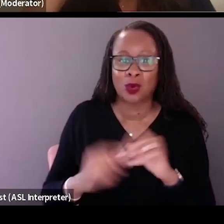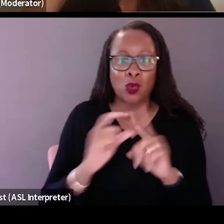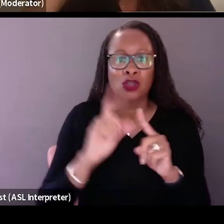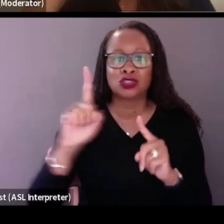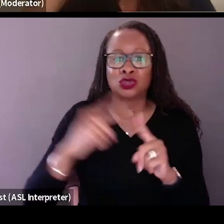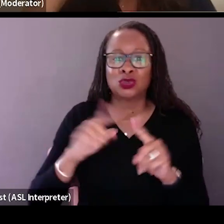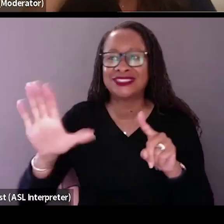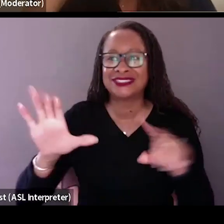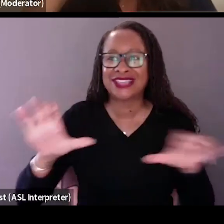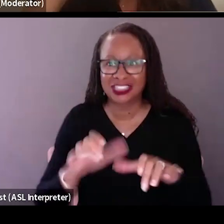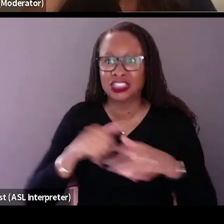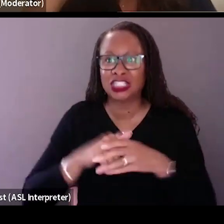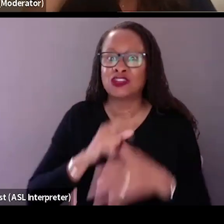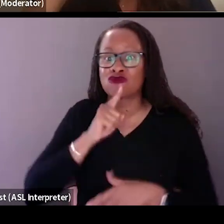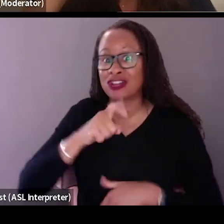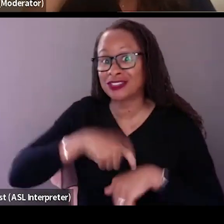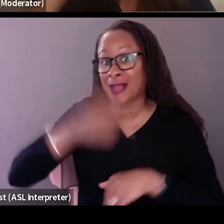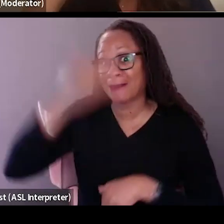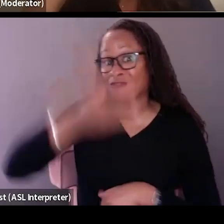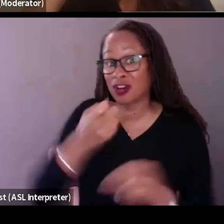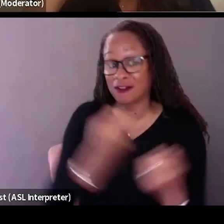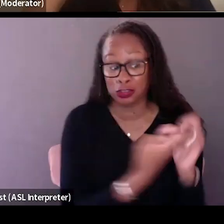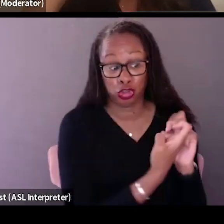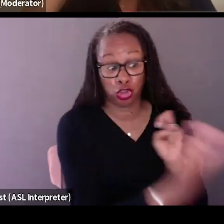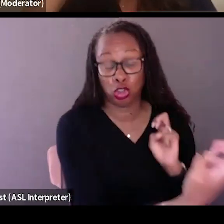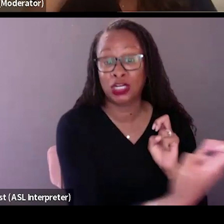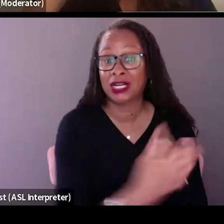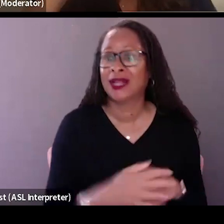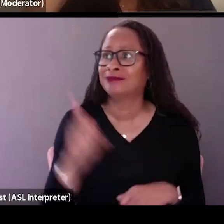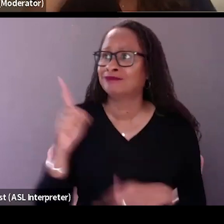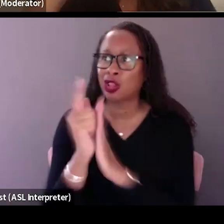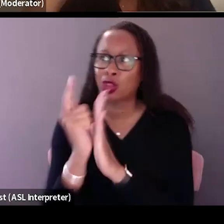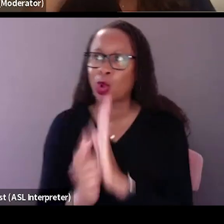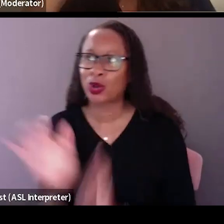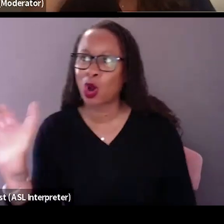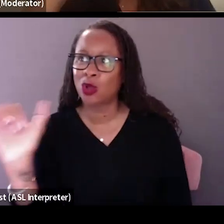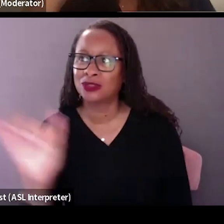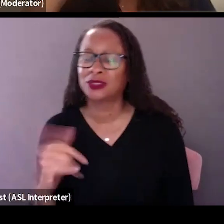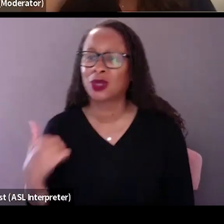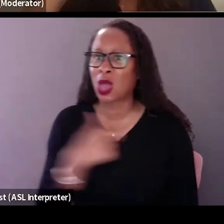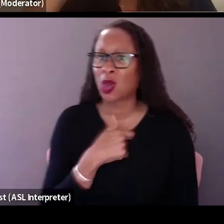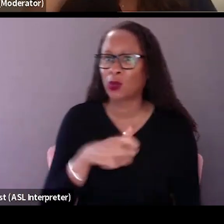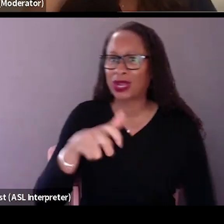in front of a jury and, you know, he's a lawyer and we got to really experience,